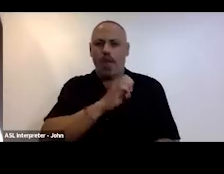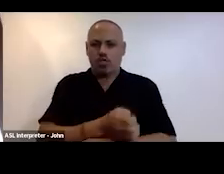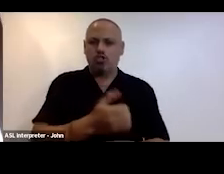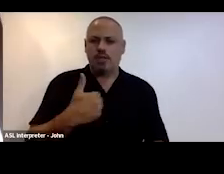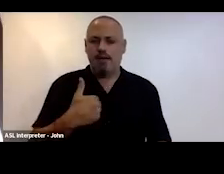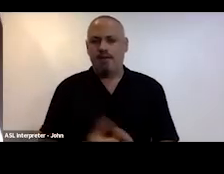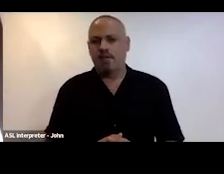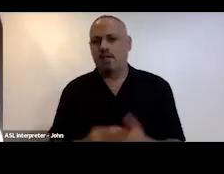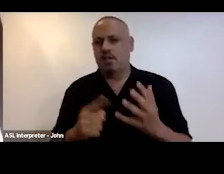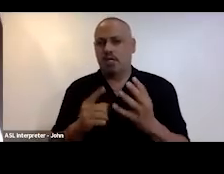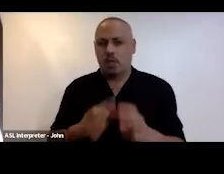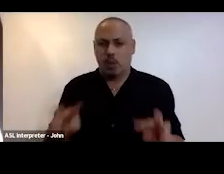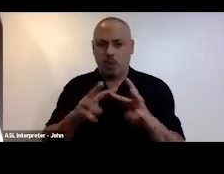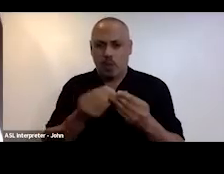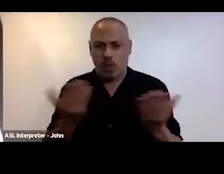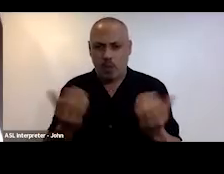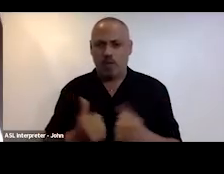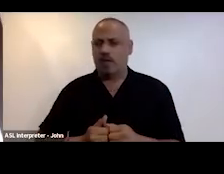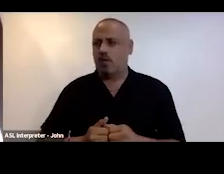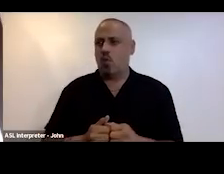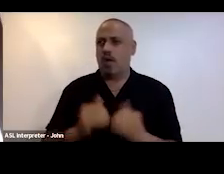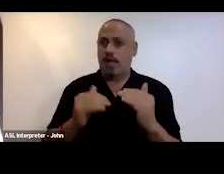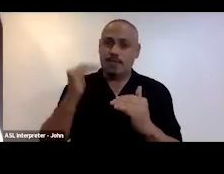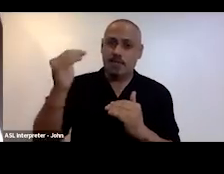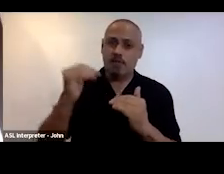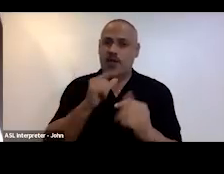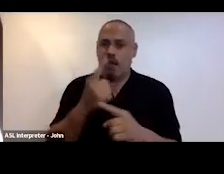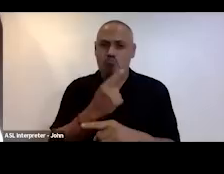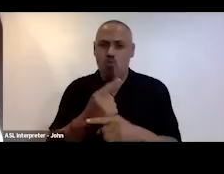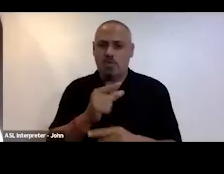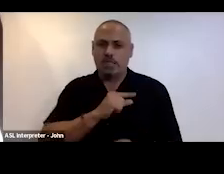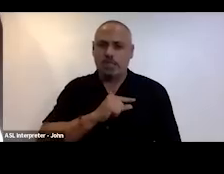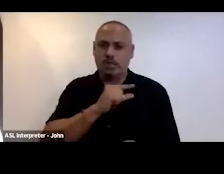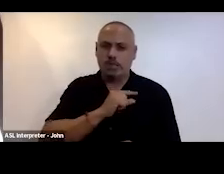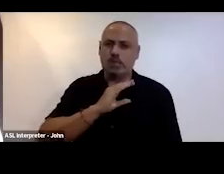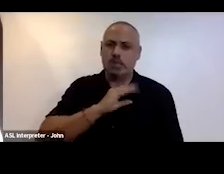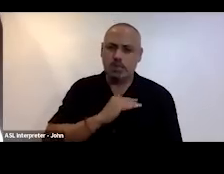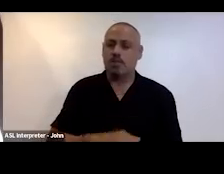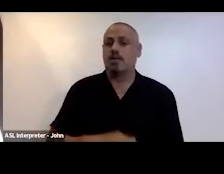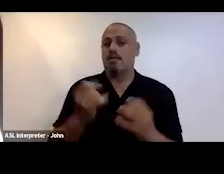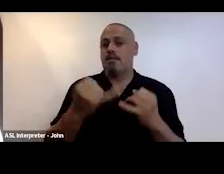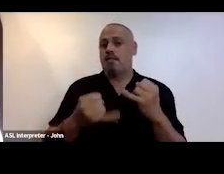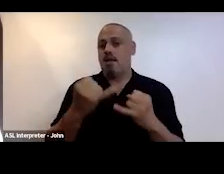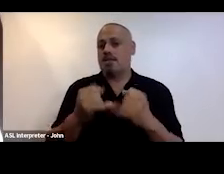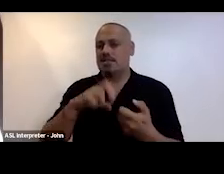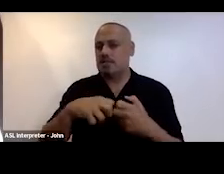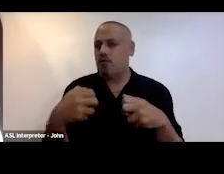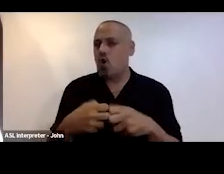Feelings of worthlessness or excessive or inappropriate guilt. And then the last one is difficulty...